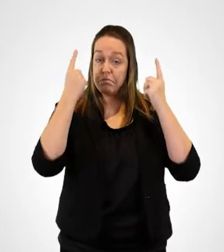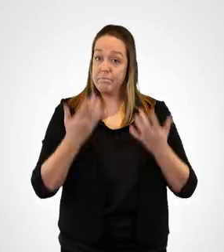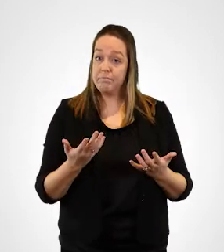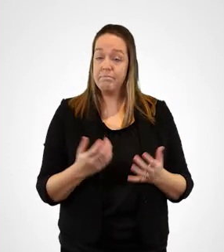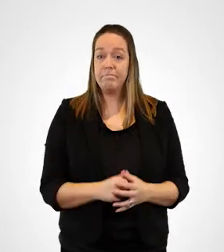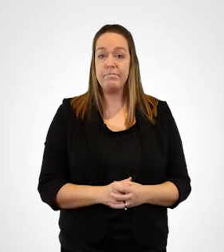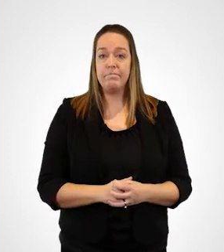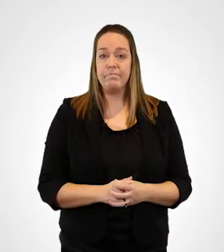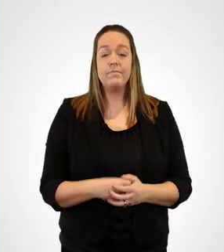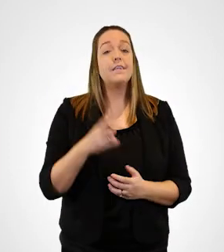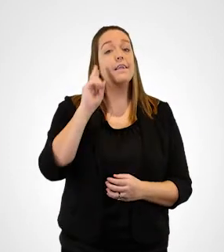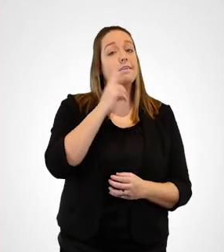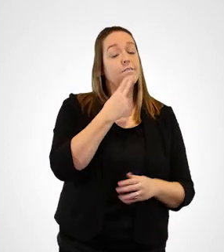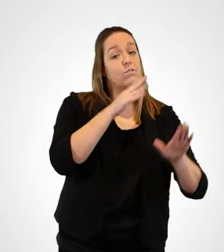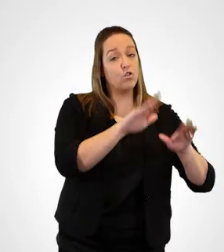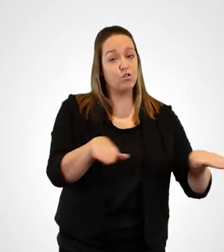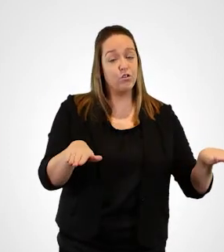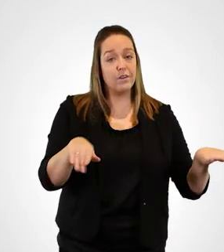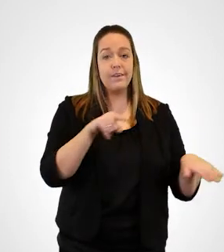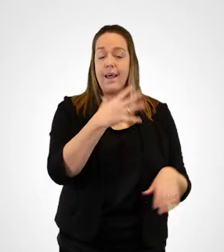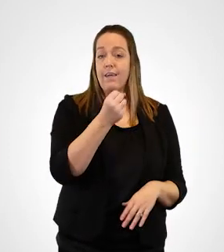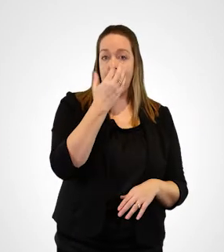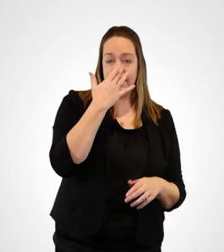Well, there we found that for the deaf children